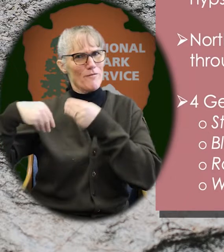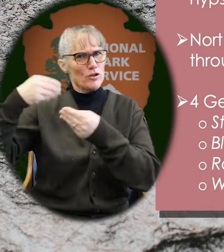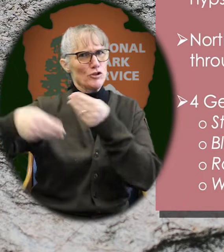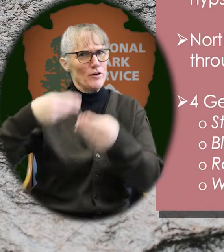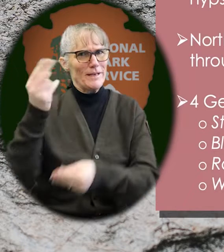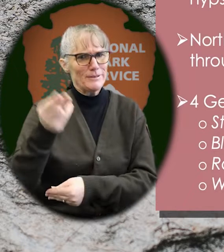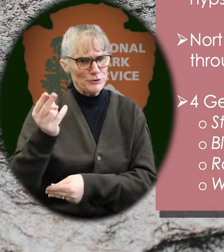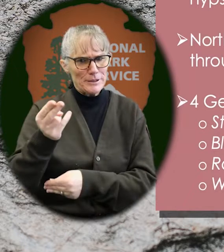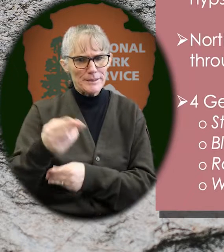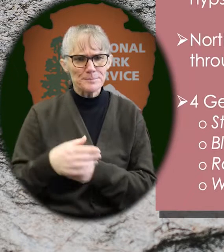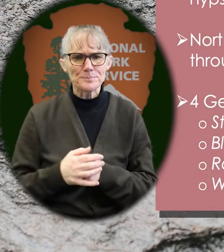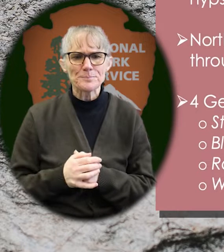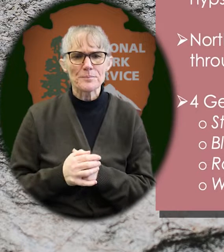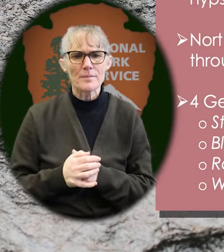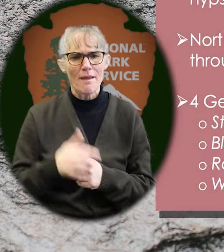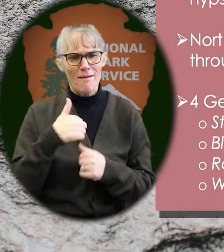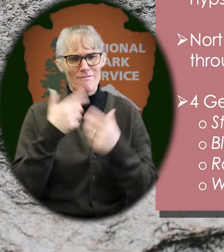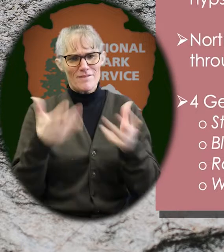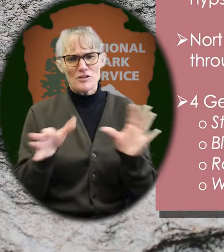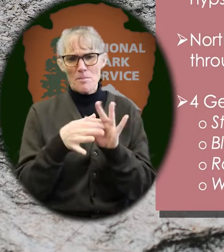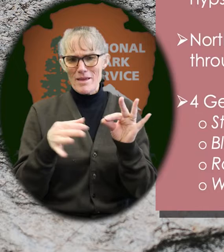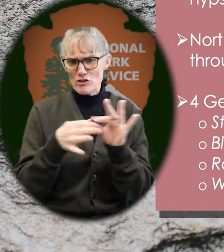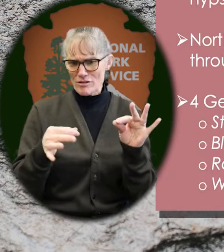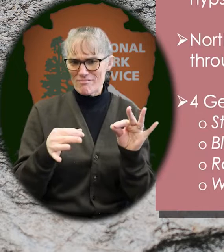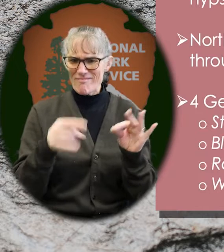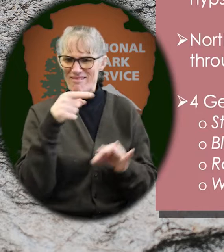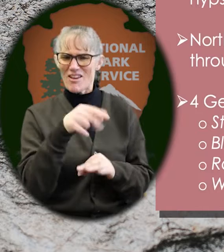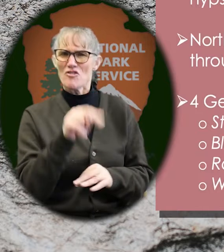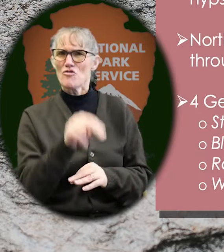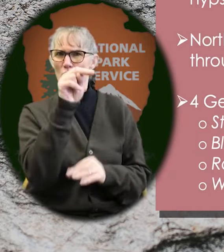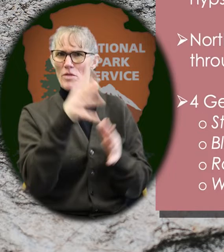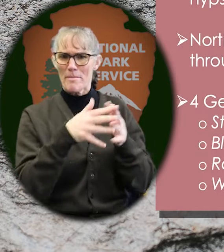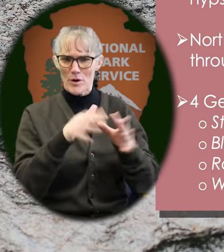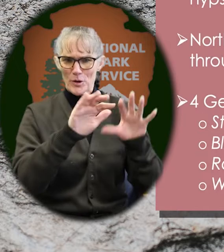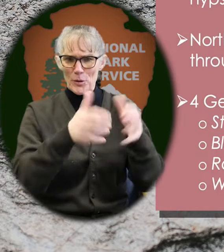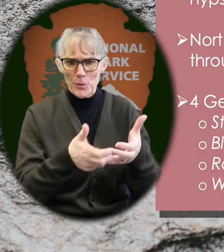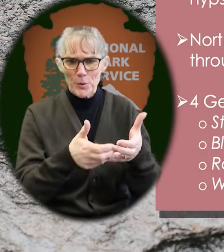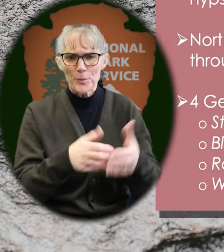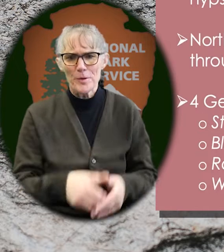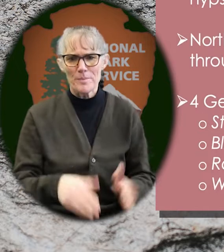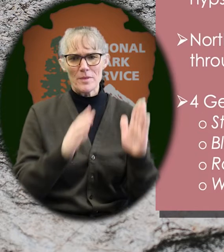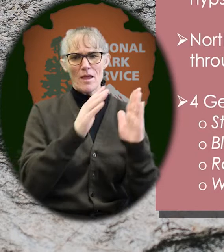And so, like I mentioned they are a North American group uh spanning the Oligocene through the Miocene.